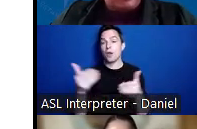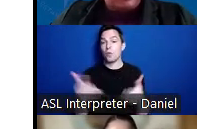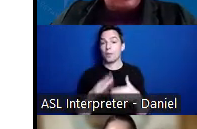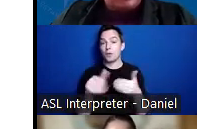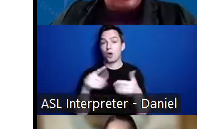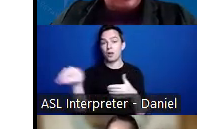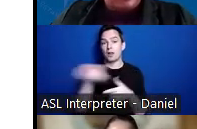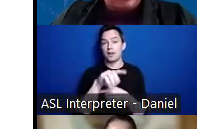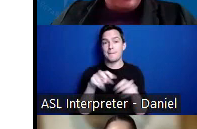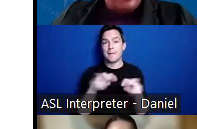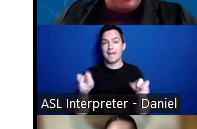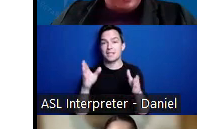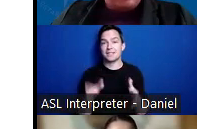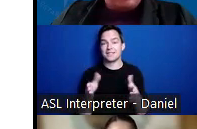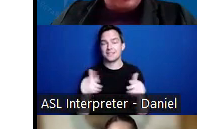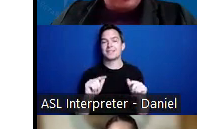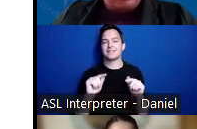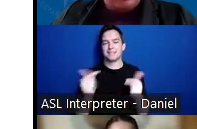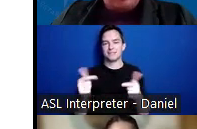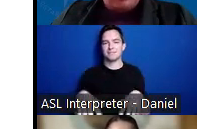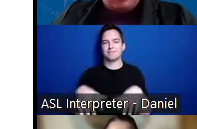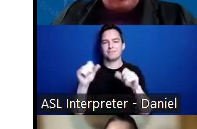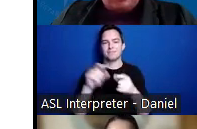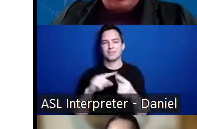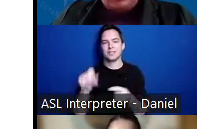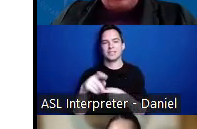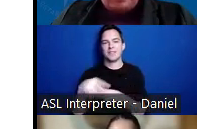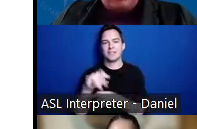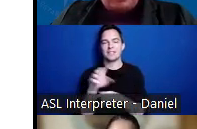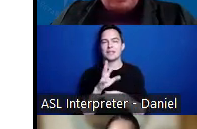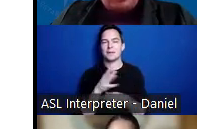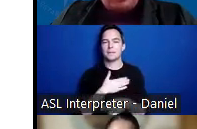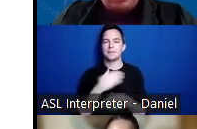panelists. And now I will turn things over to you, Stephanie, to please provide a visual description